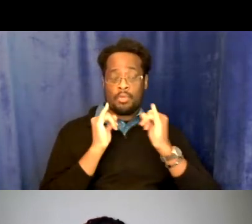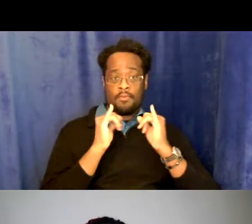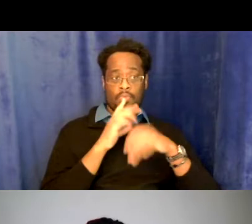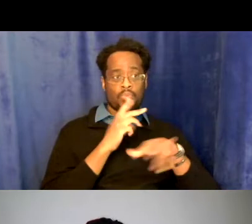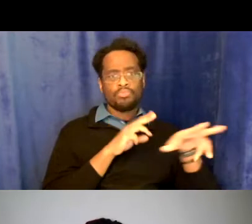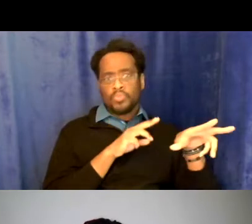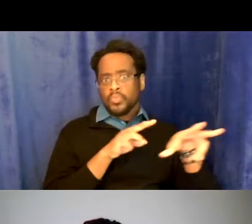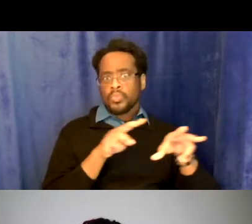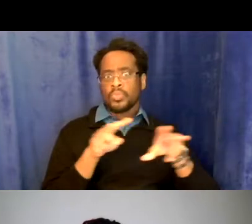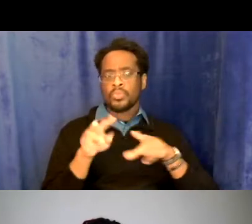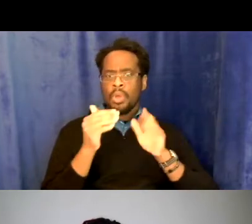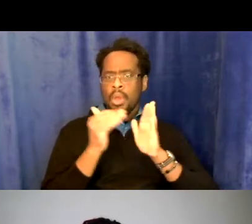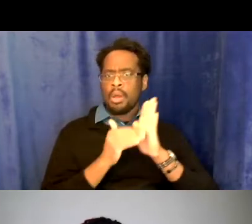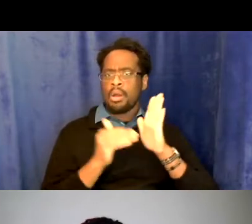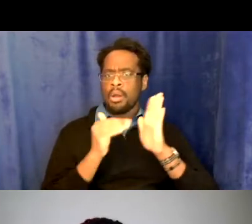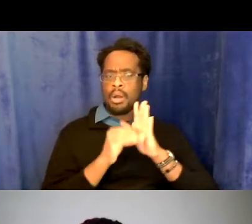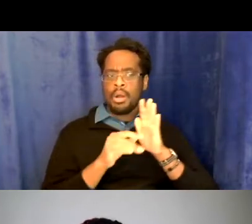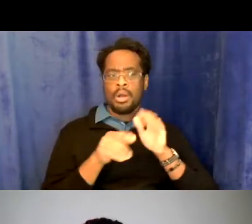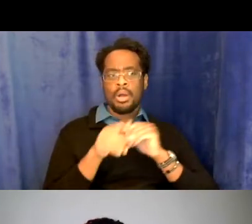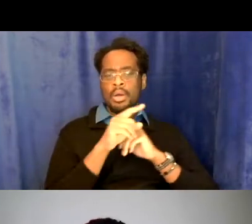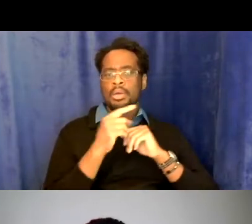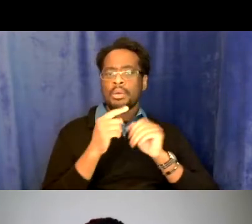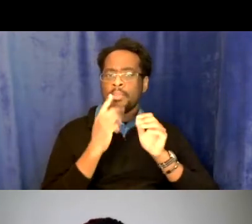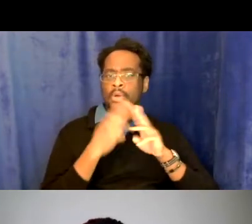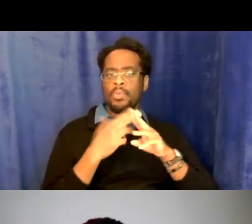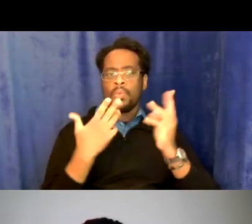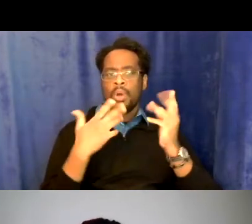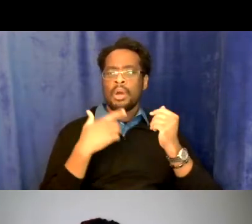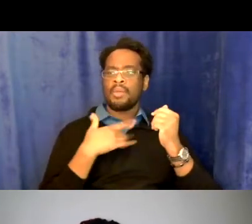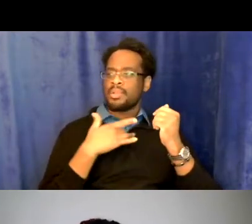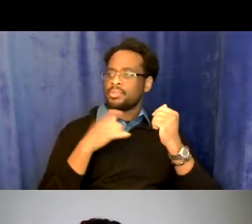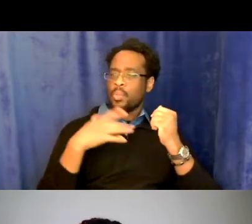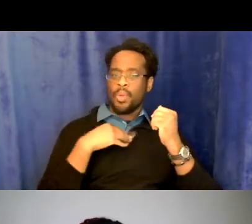Now, our black ASL project interviews we did go through and interview a number of people